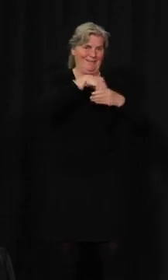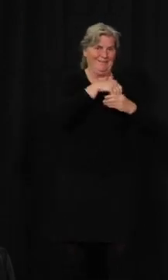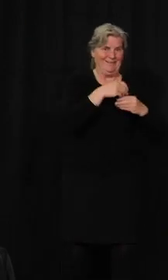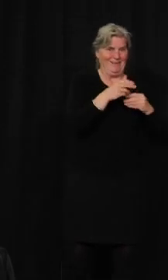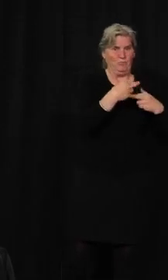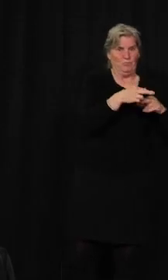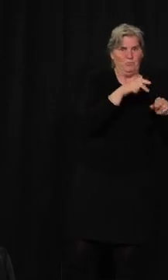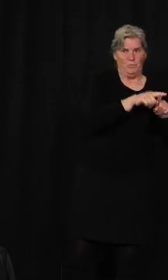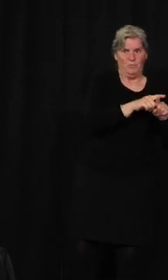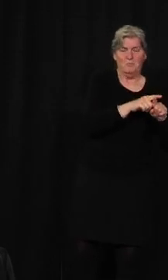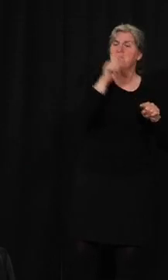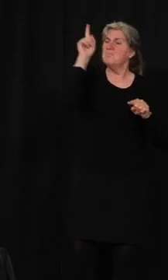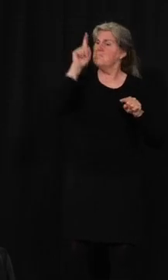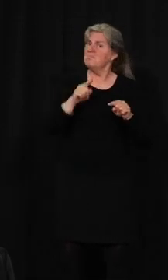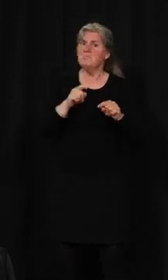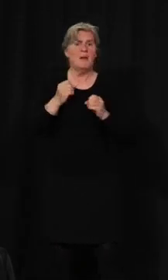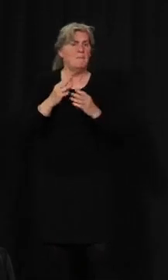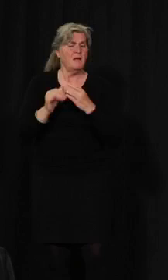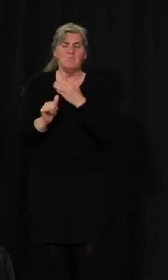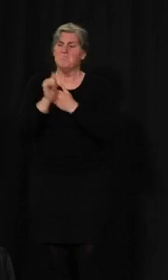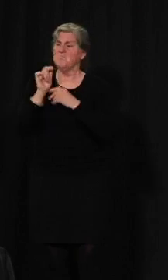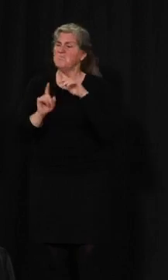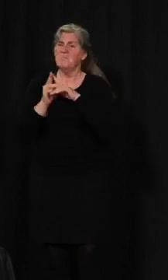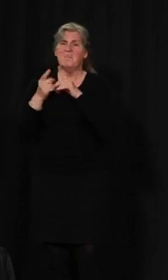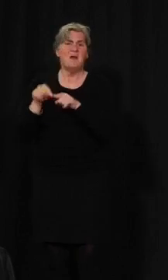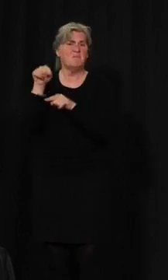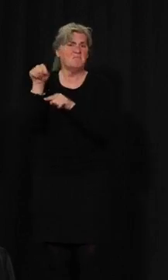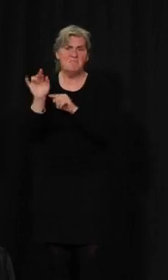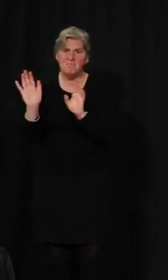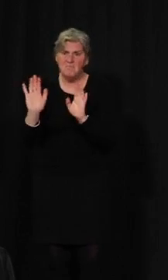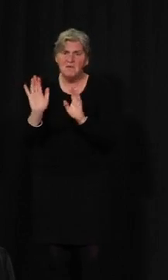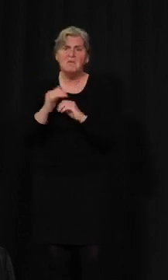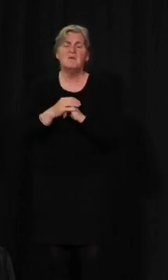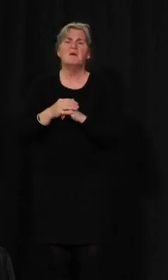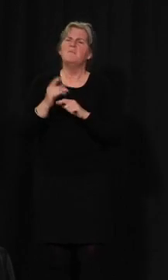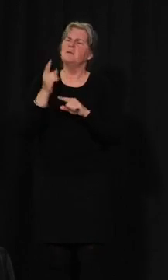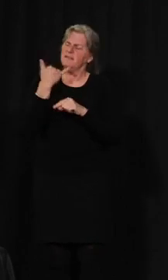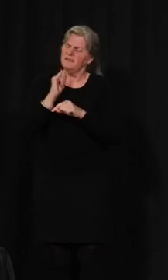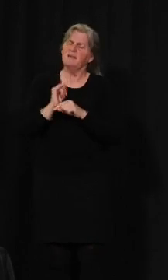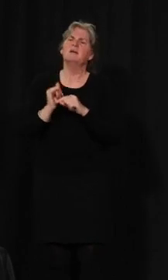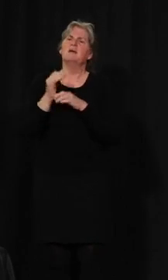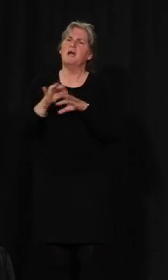documented outbreaks. Safer still is to limit the numbers in case someone is